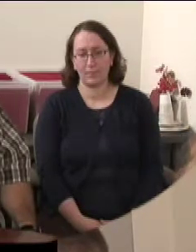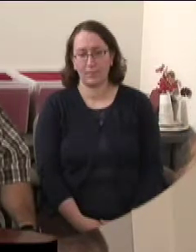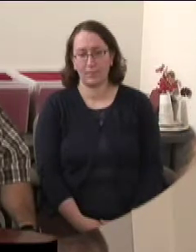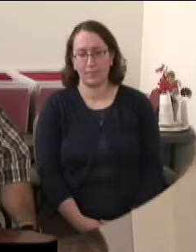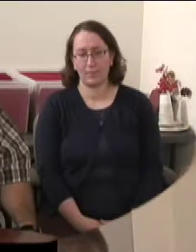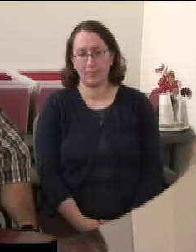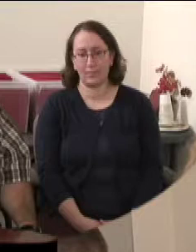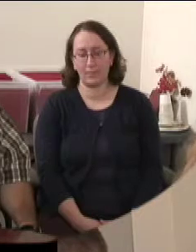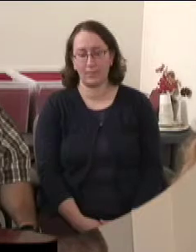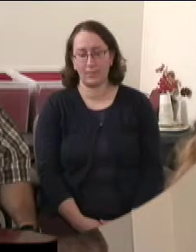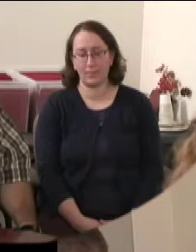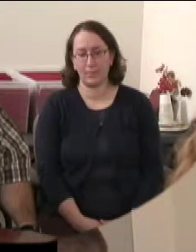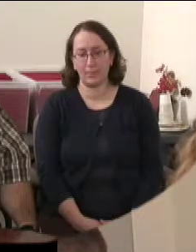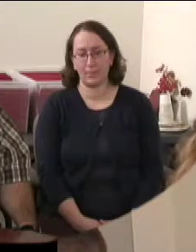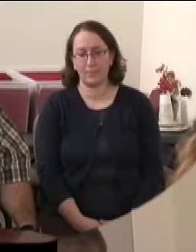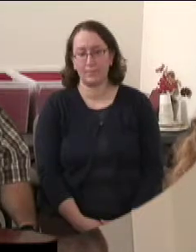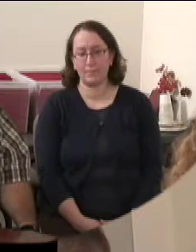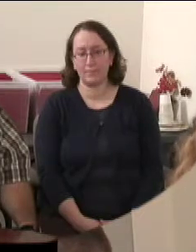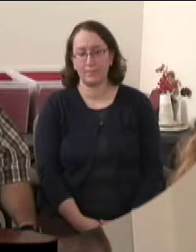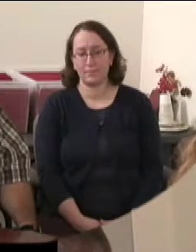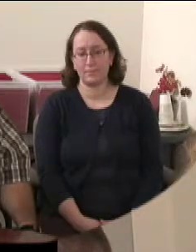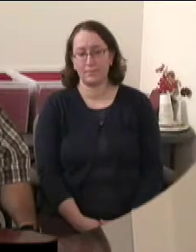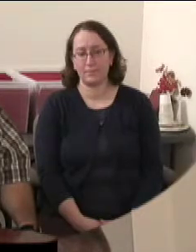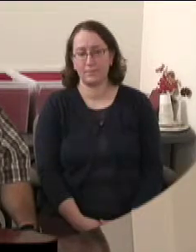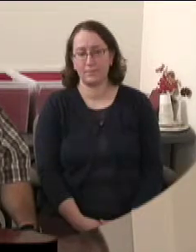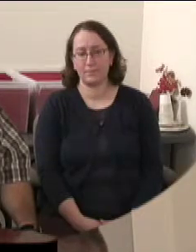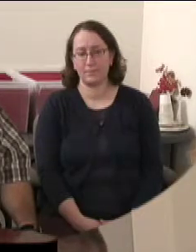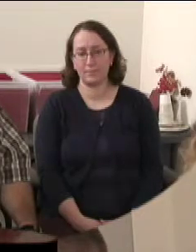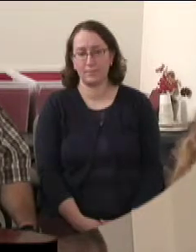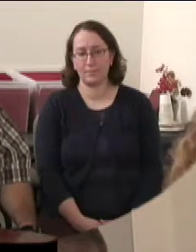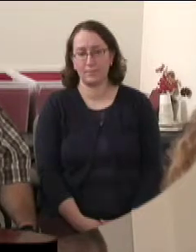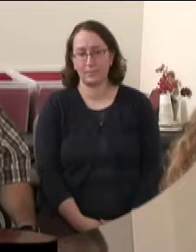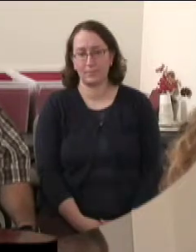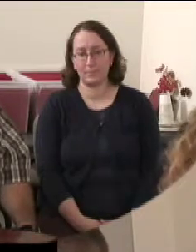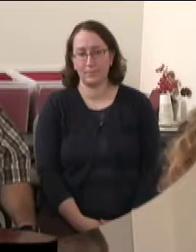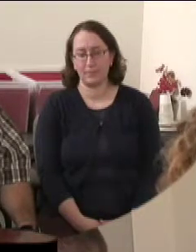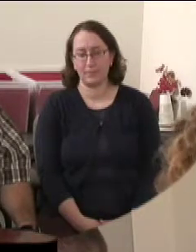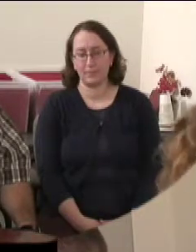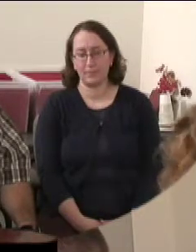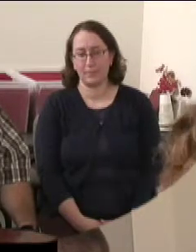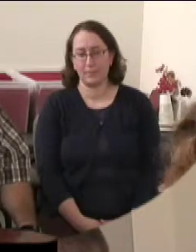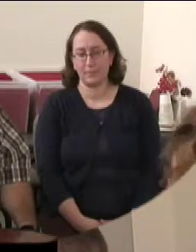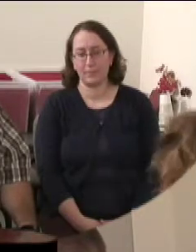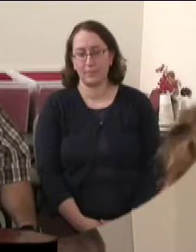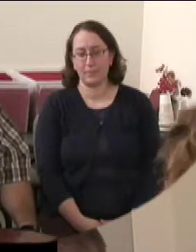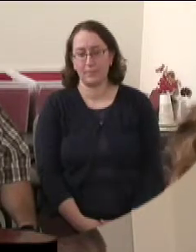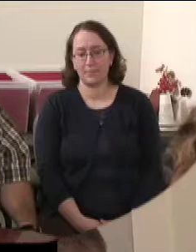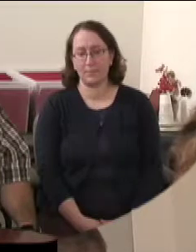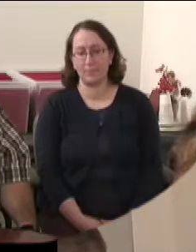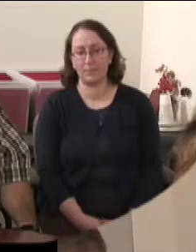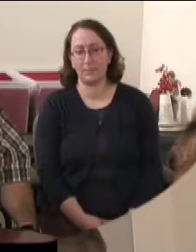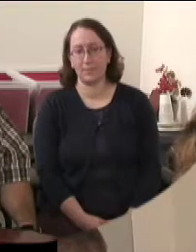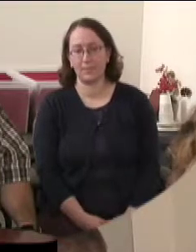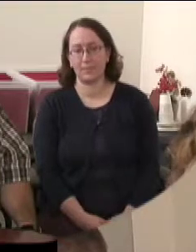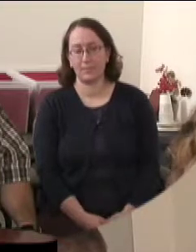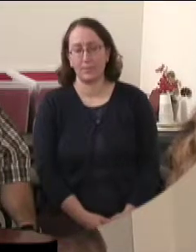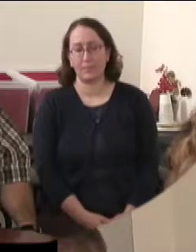and you've prorated it for 11 months of the 18-month program. I want to make sure she has been receiving training